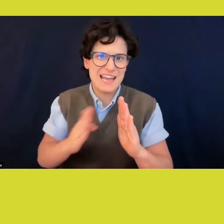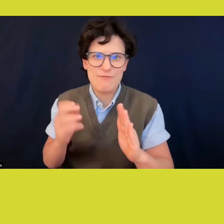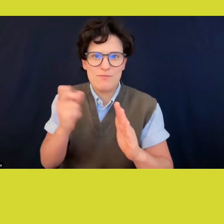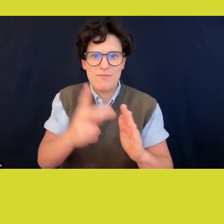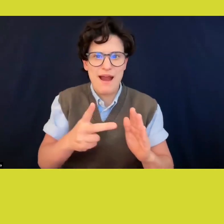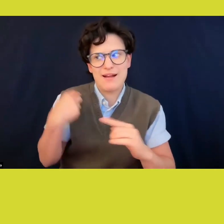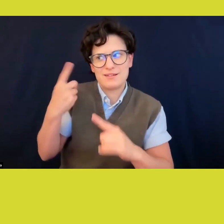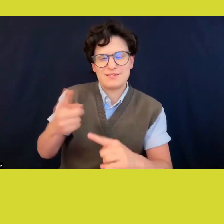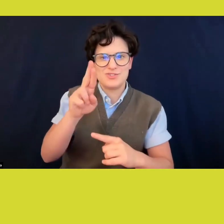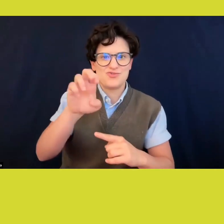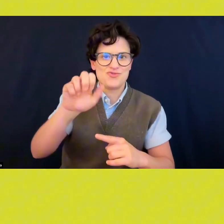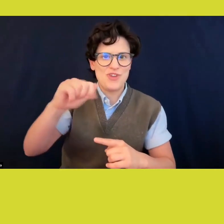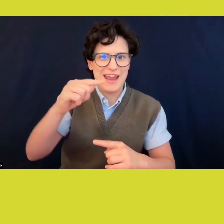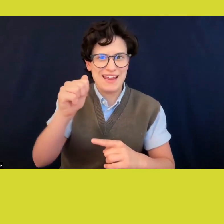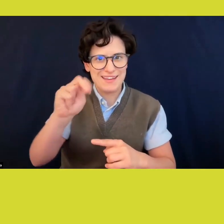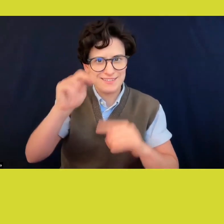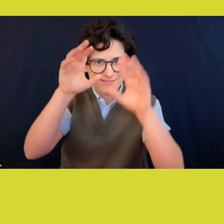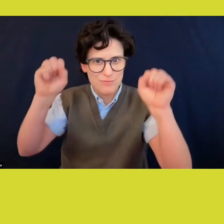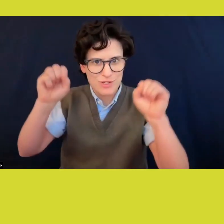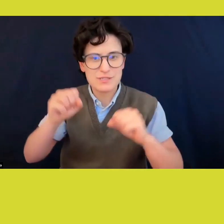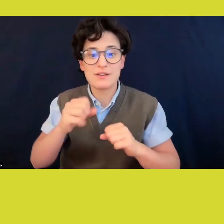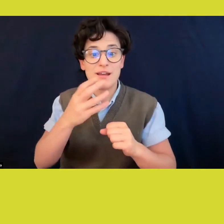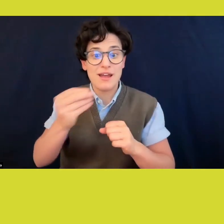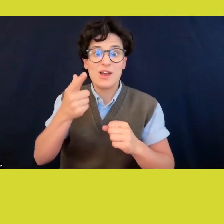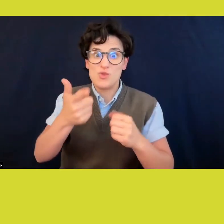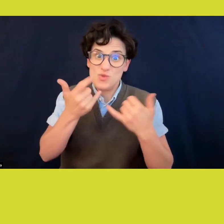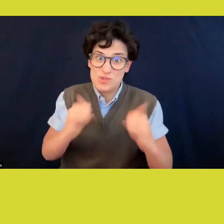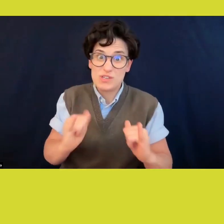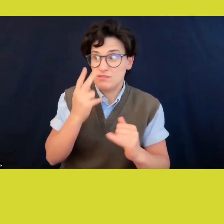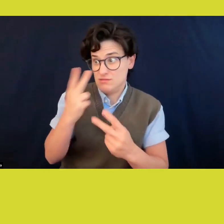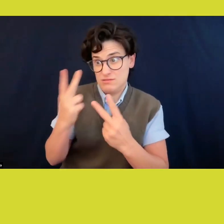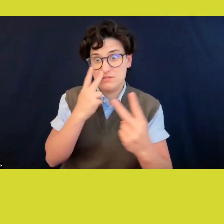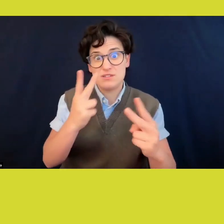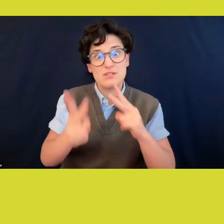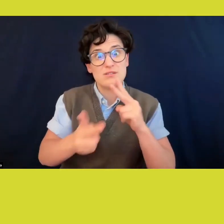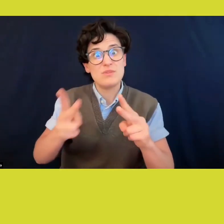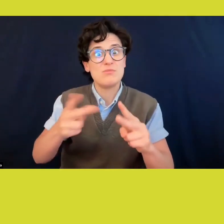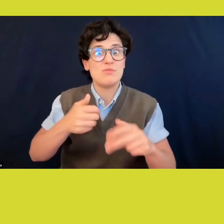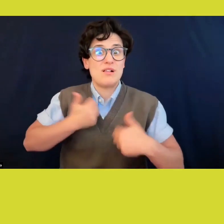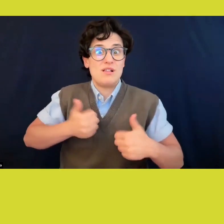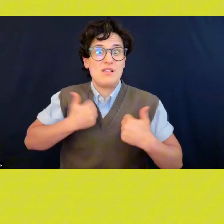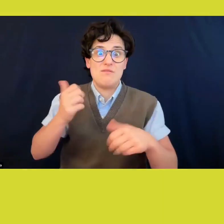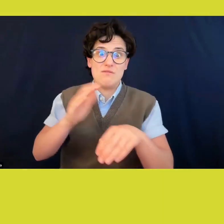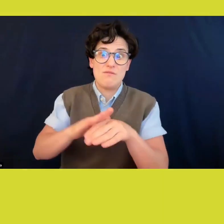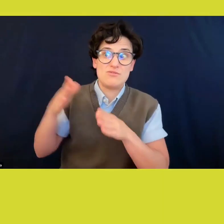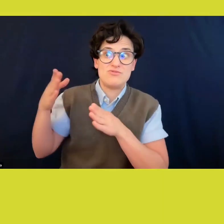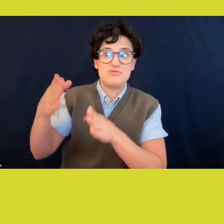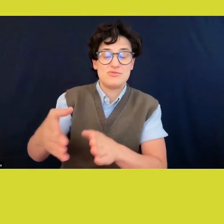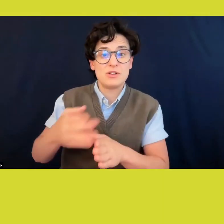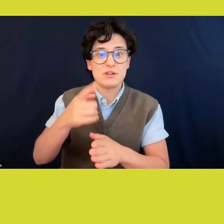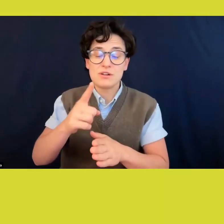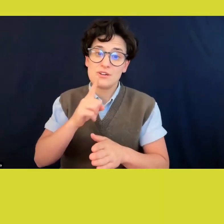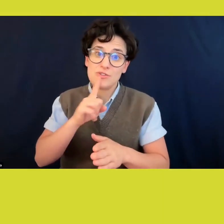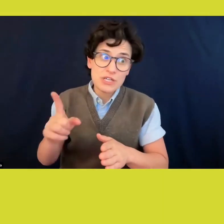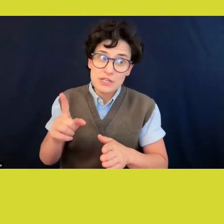street, and most alarmingly people who appear to have